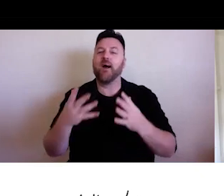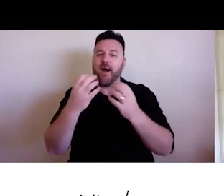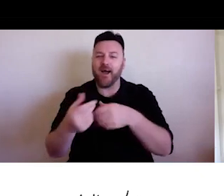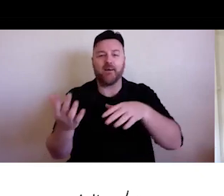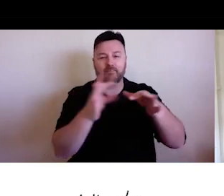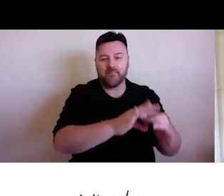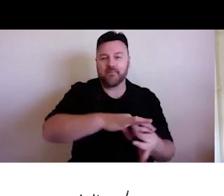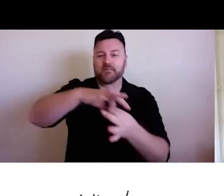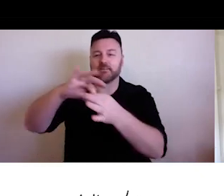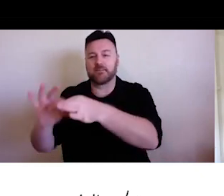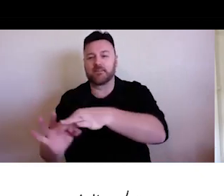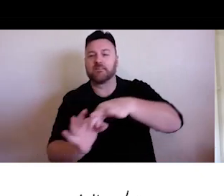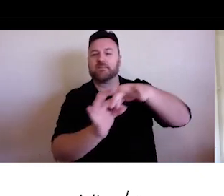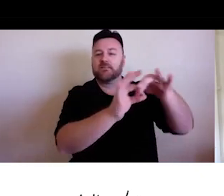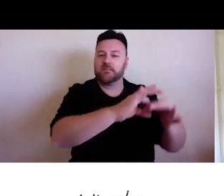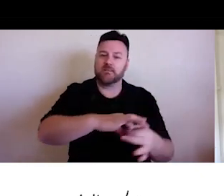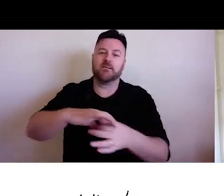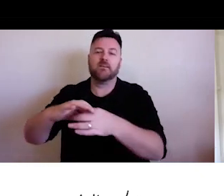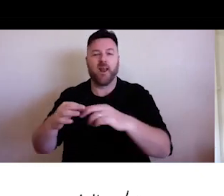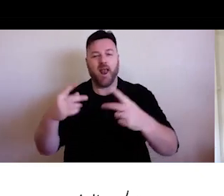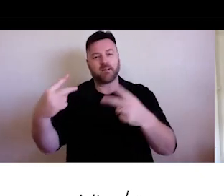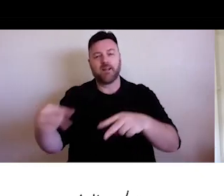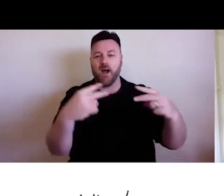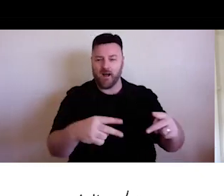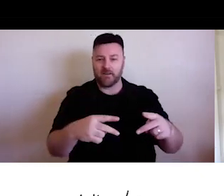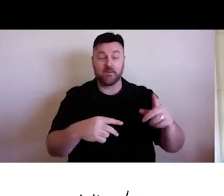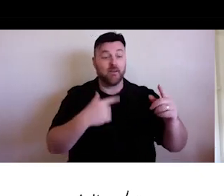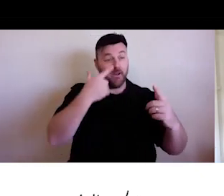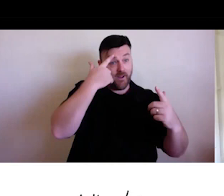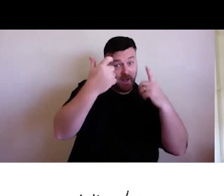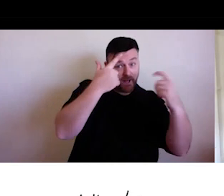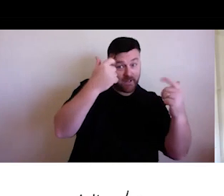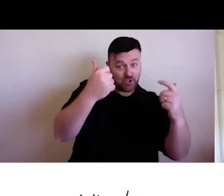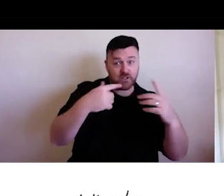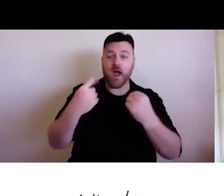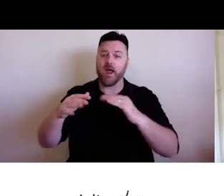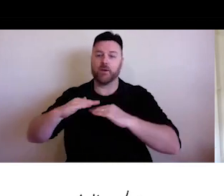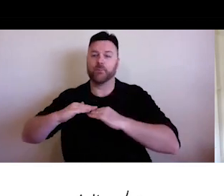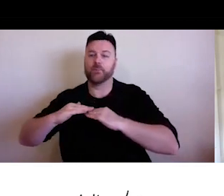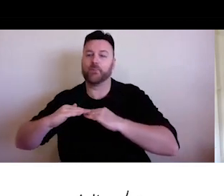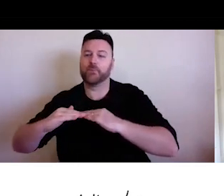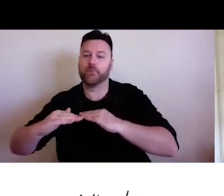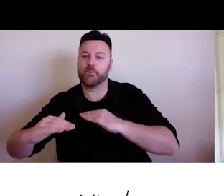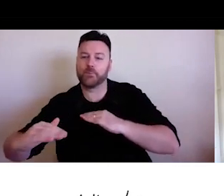dance between innovation and stability. We want to say that in